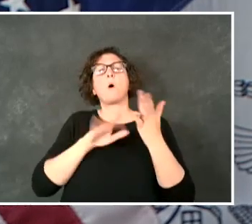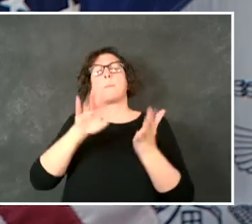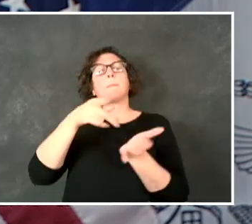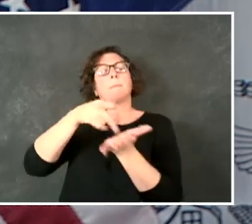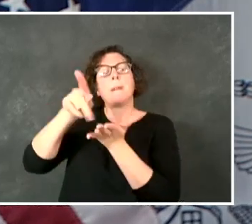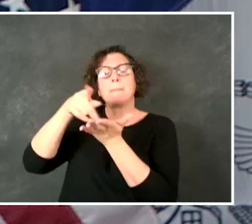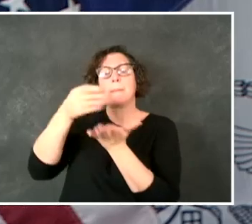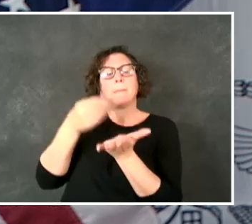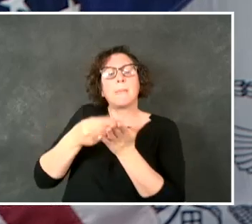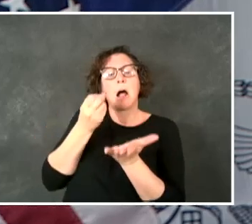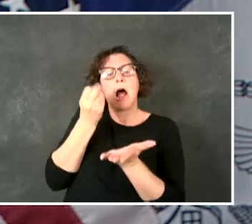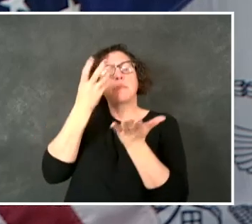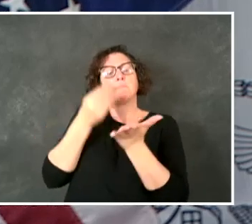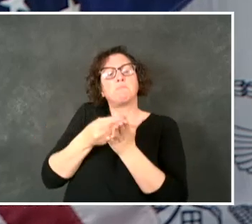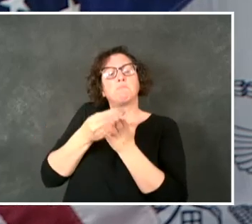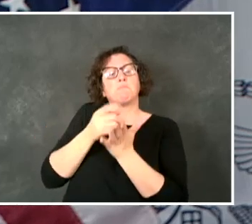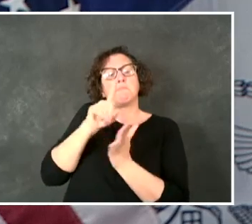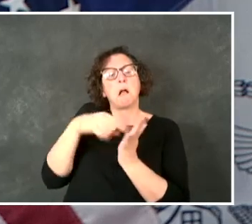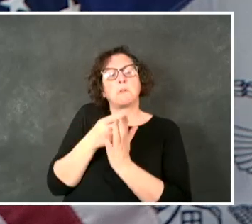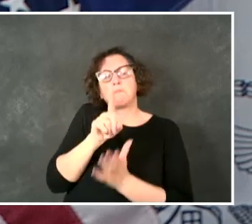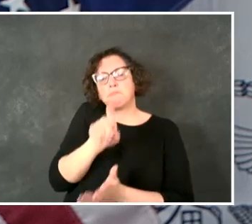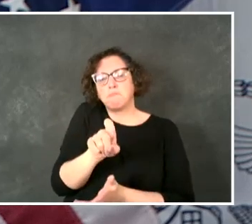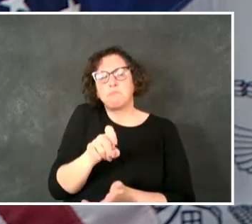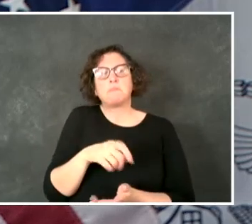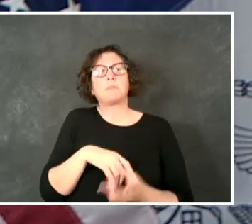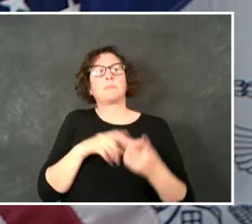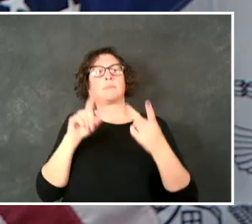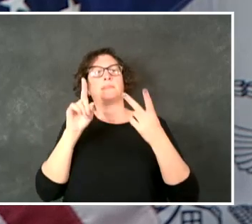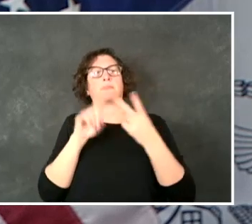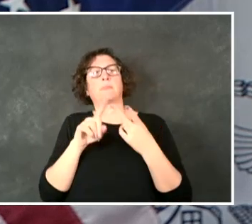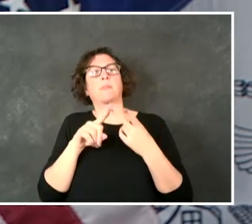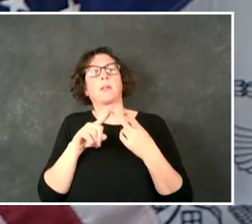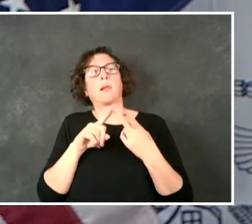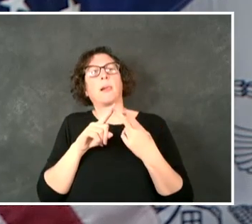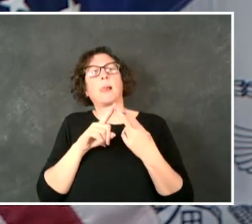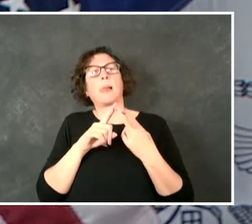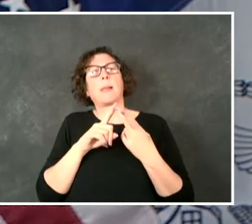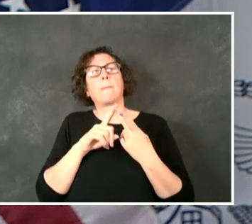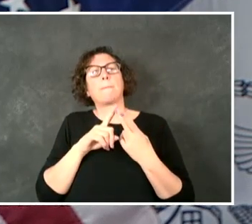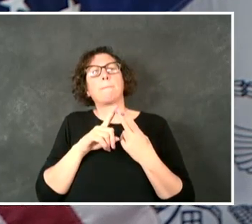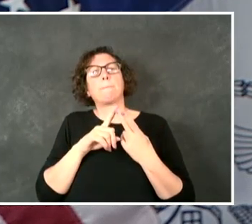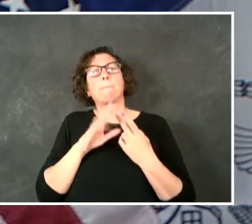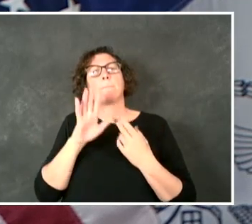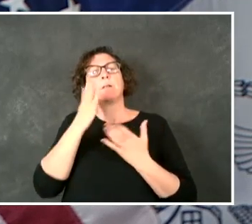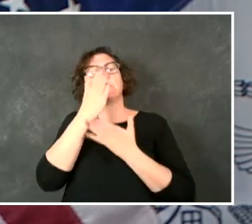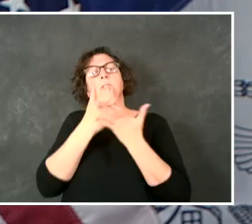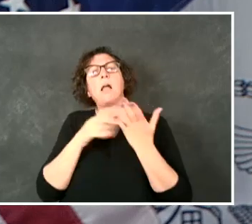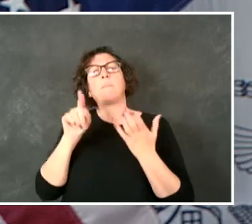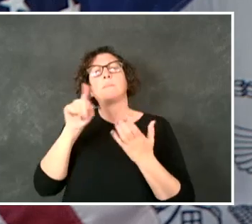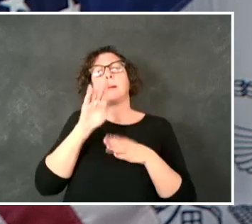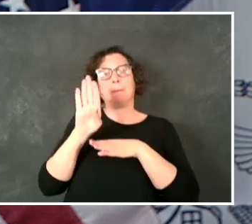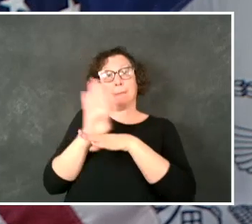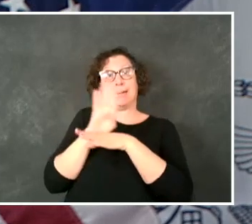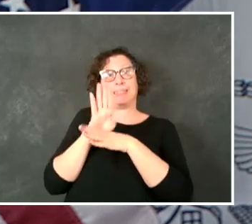CAN OPEN NOW FOR SOME TIME WITH THE NEW STANDARD,